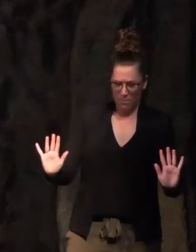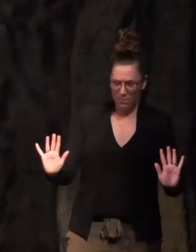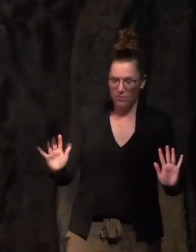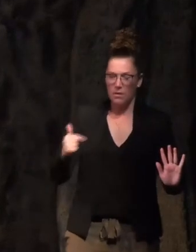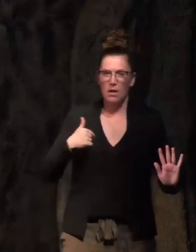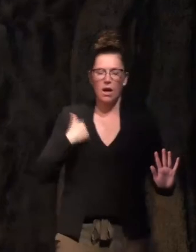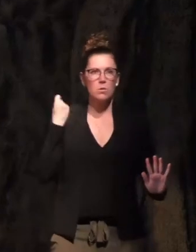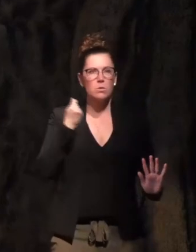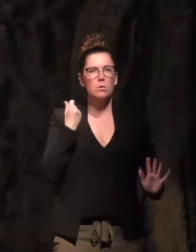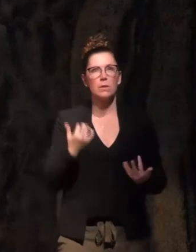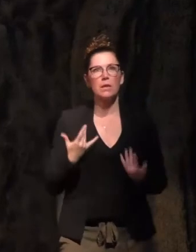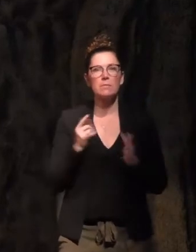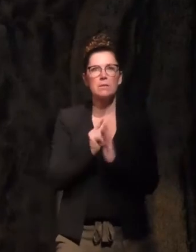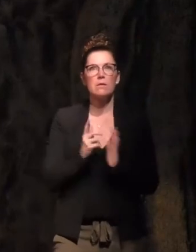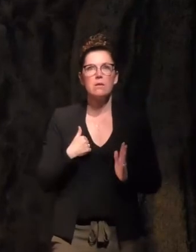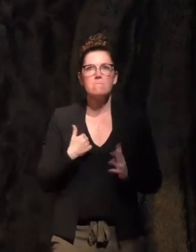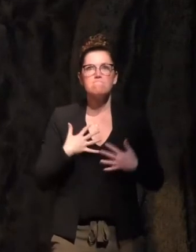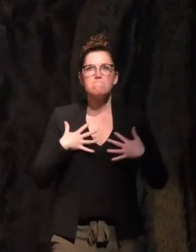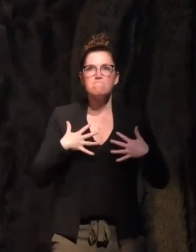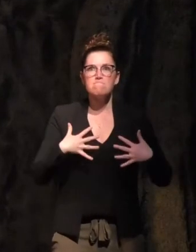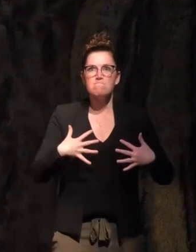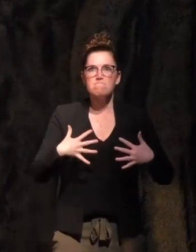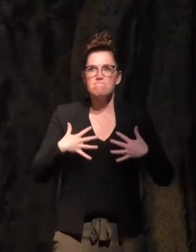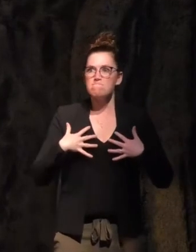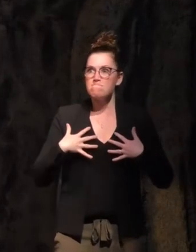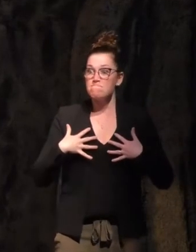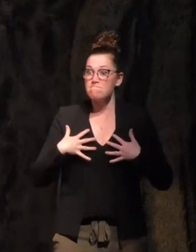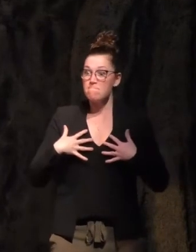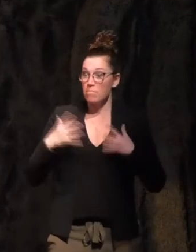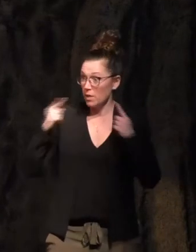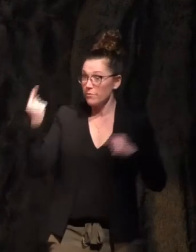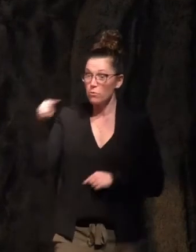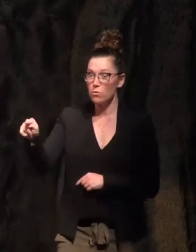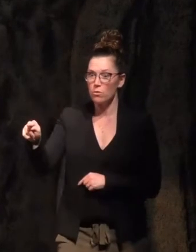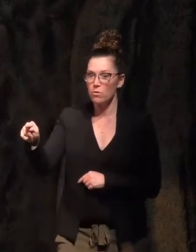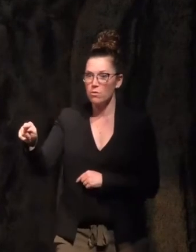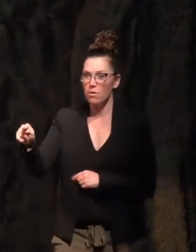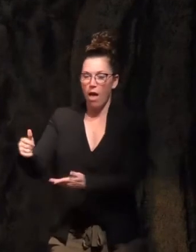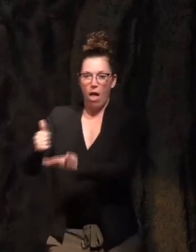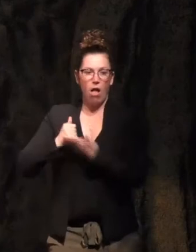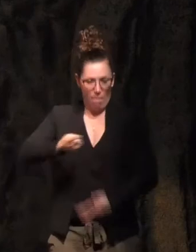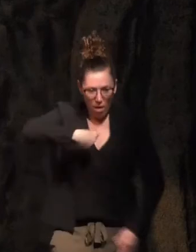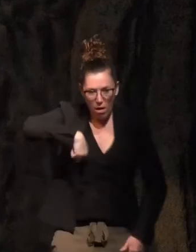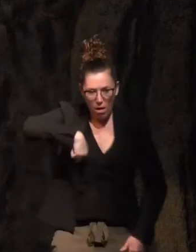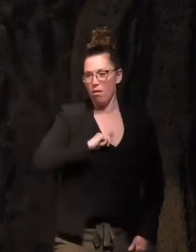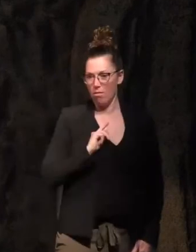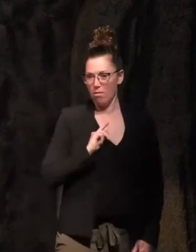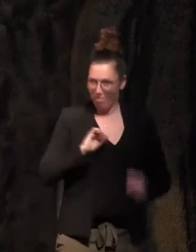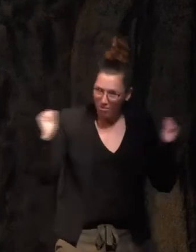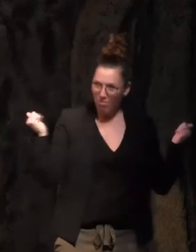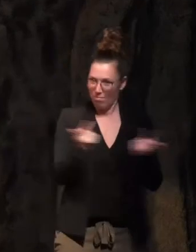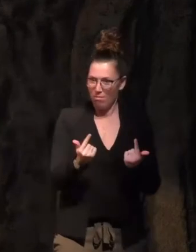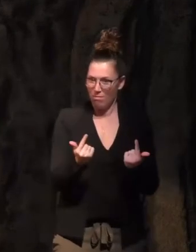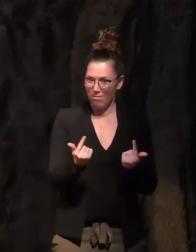And it was incredible, this event, how it turned a bureaucratic business ritual, signing a contract, into what we do.